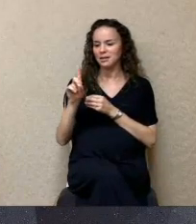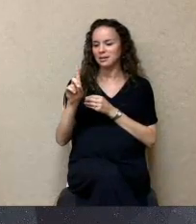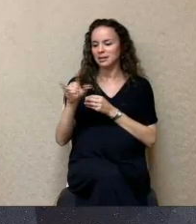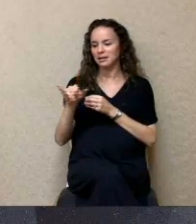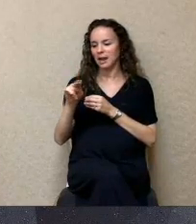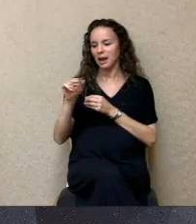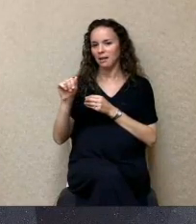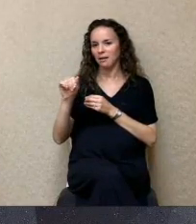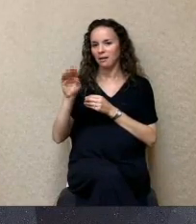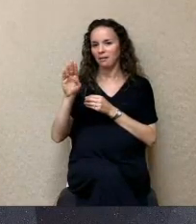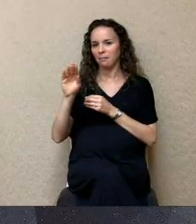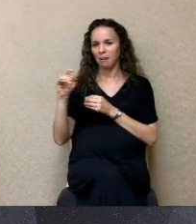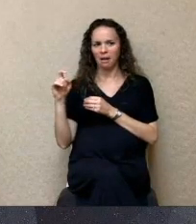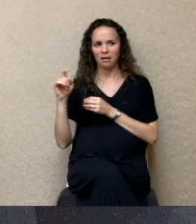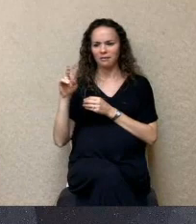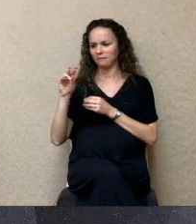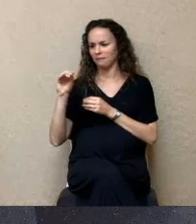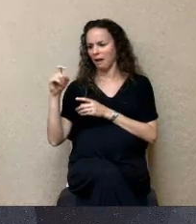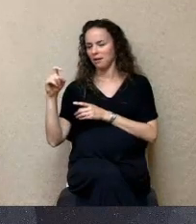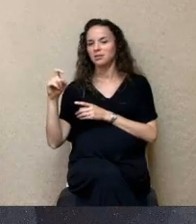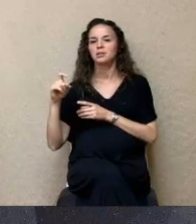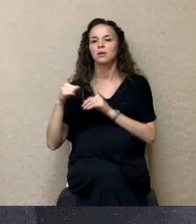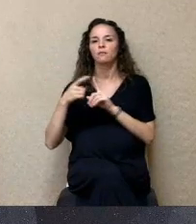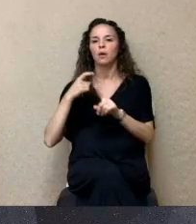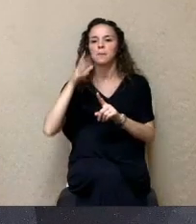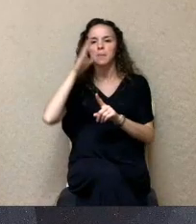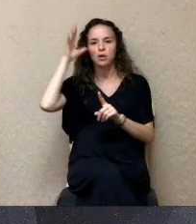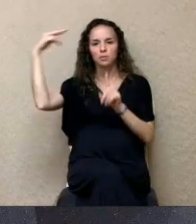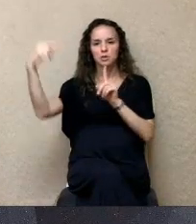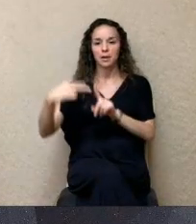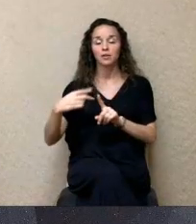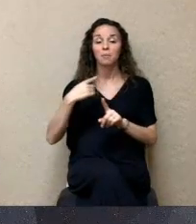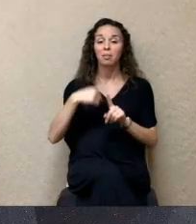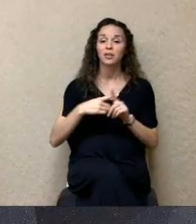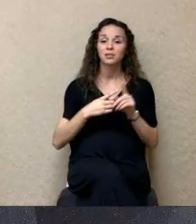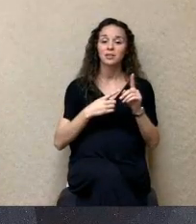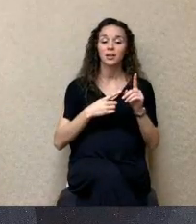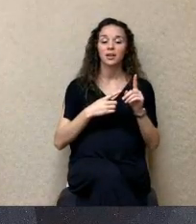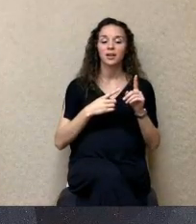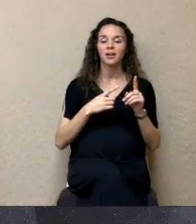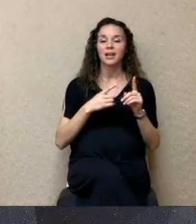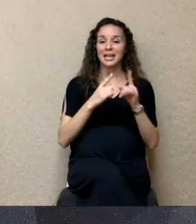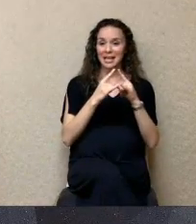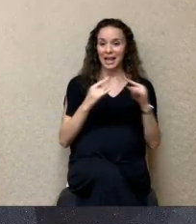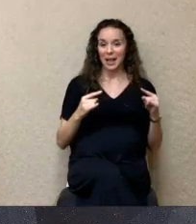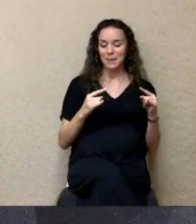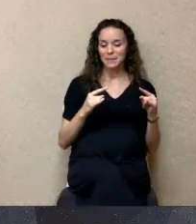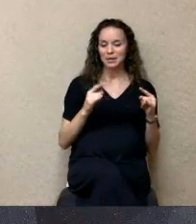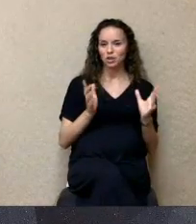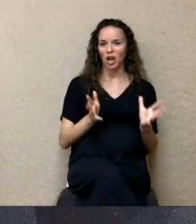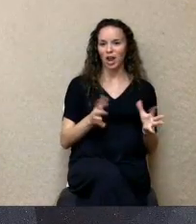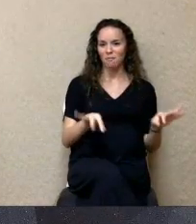parent's perspective and through Camp Chatter Matters. Mike met a mom named Christine.